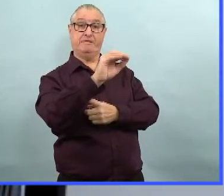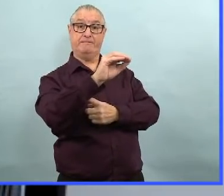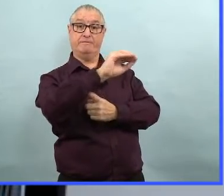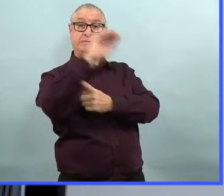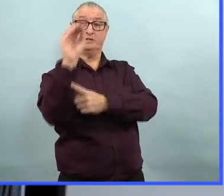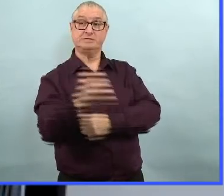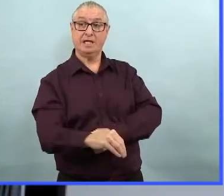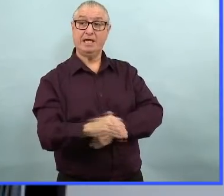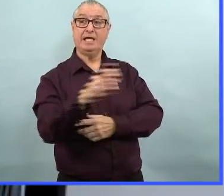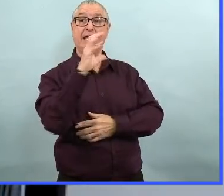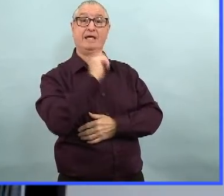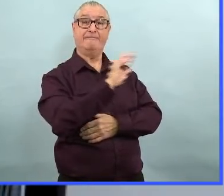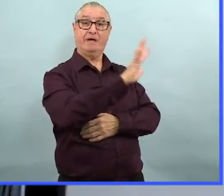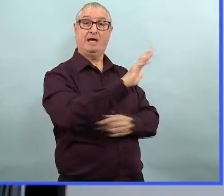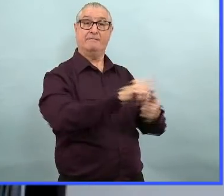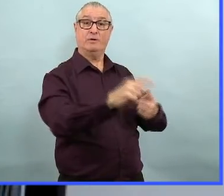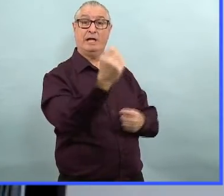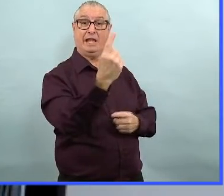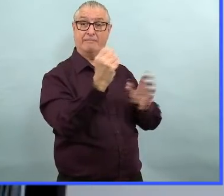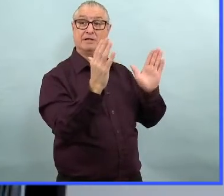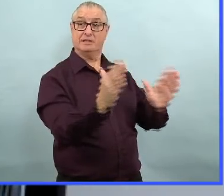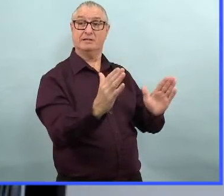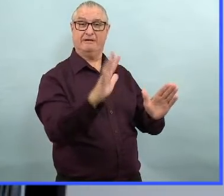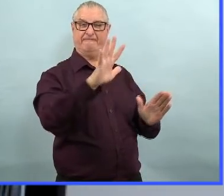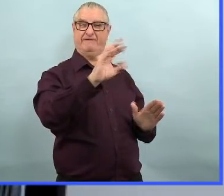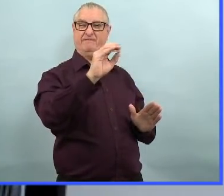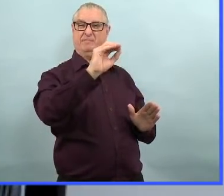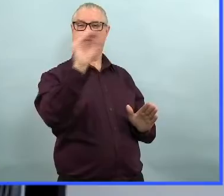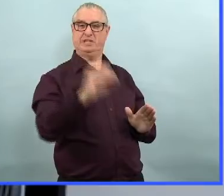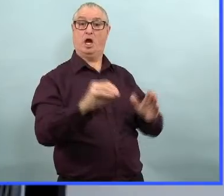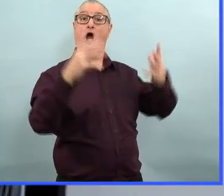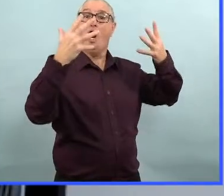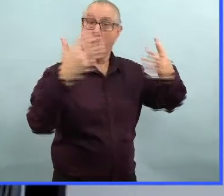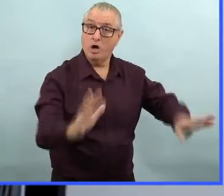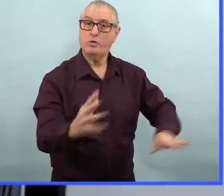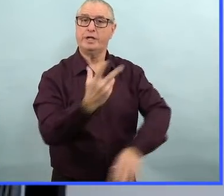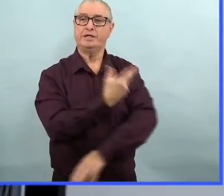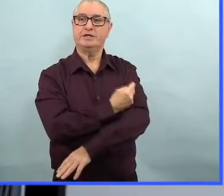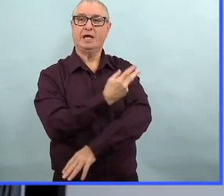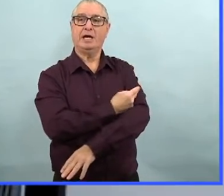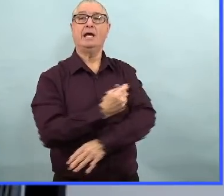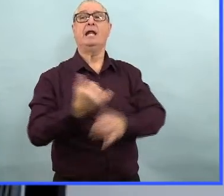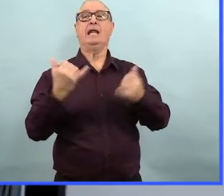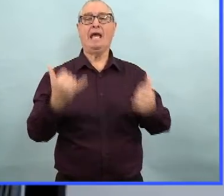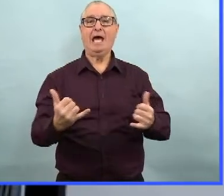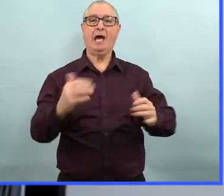significantly but that's likely due to the fact that schools were not open and so we weren't able